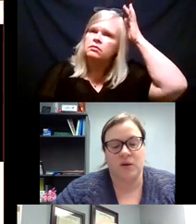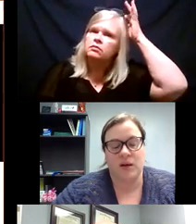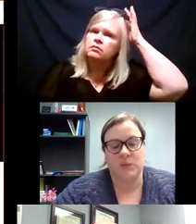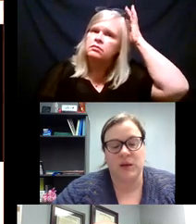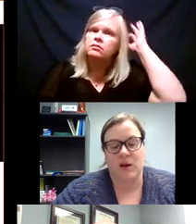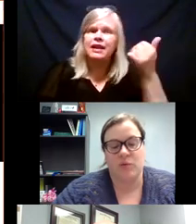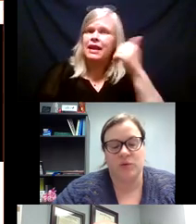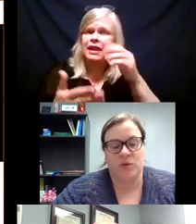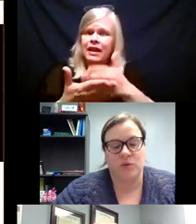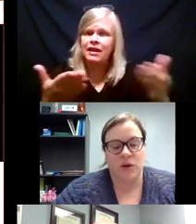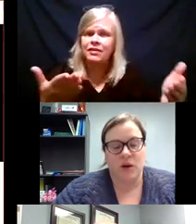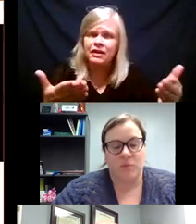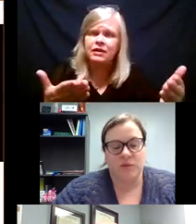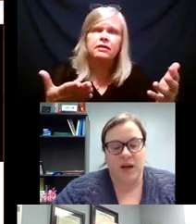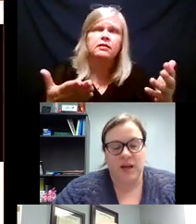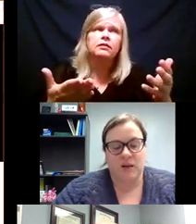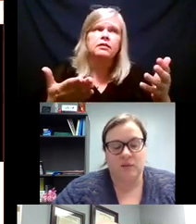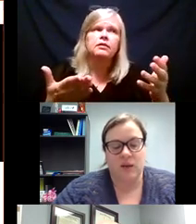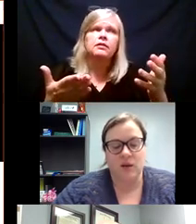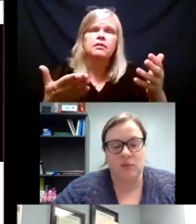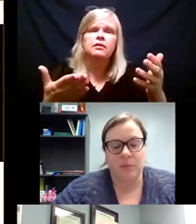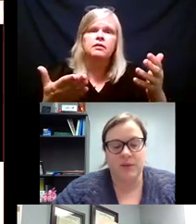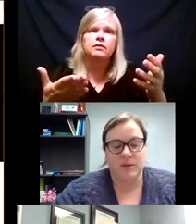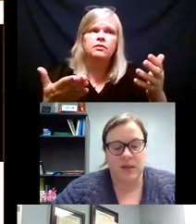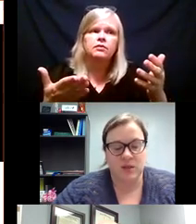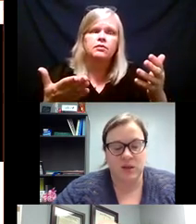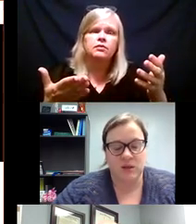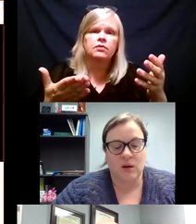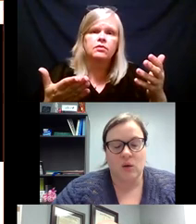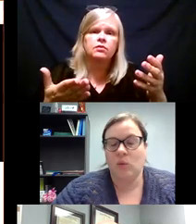US BEING ABLE TO PROVIDE LEGAL REPRESENTATION.